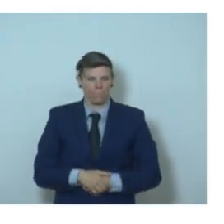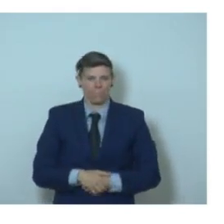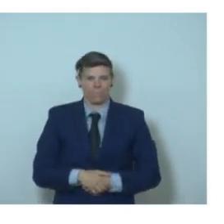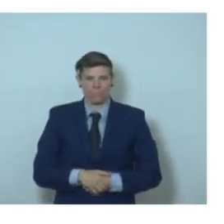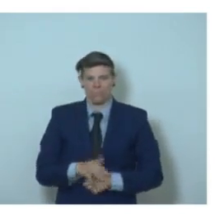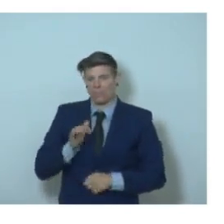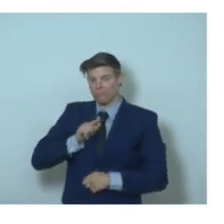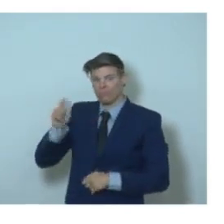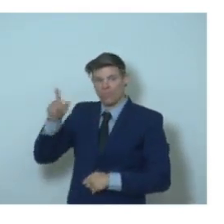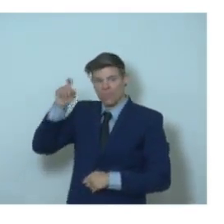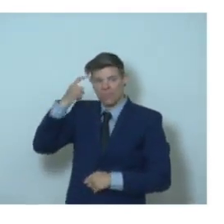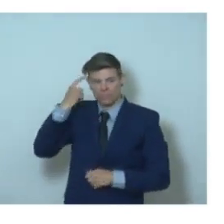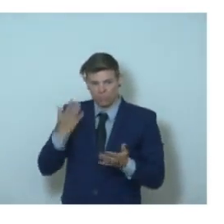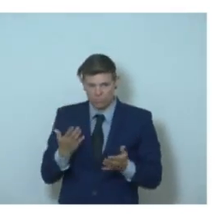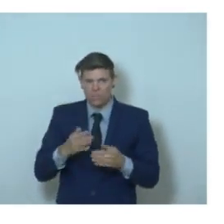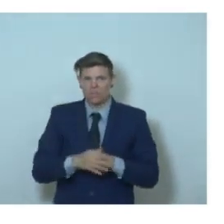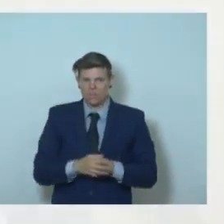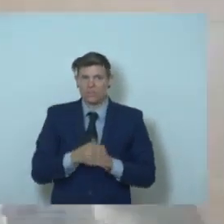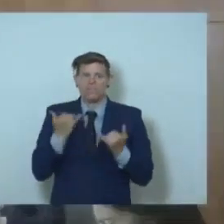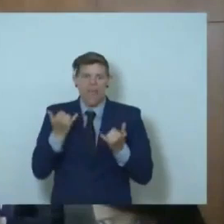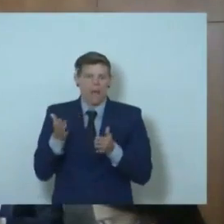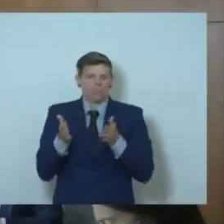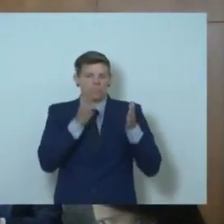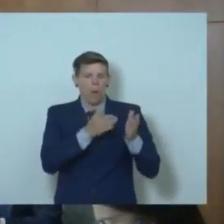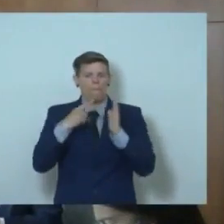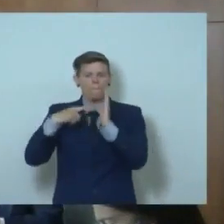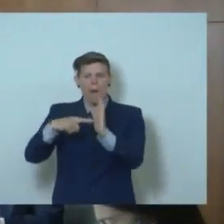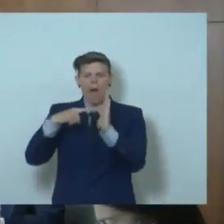THANK YOU. ALL RIGHT.